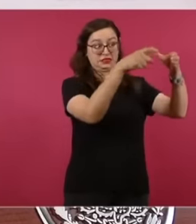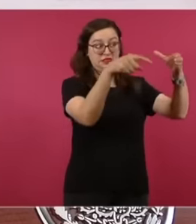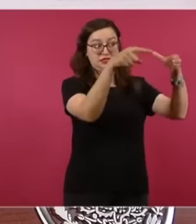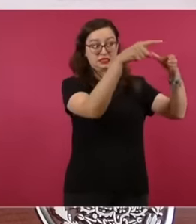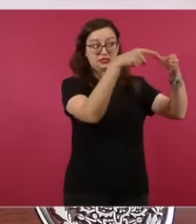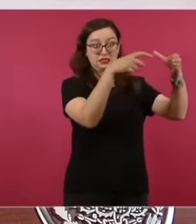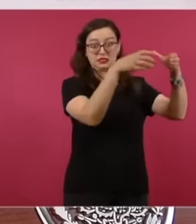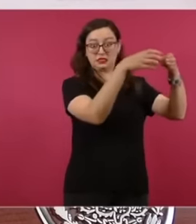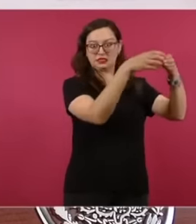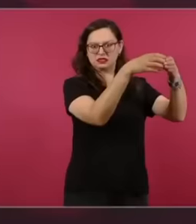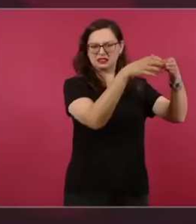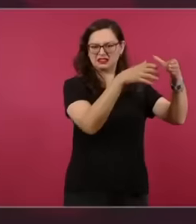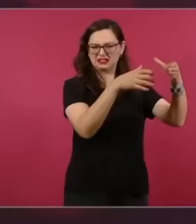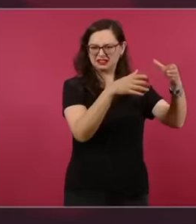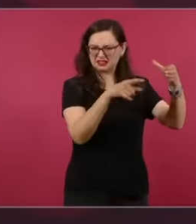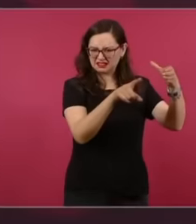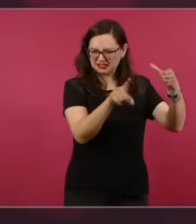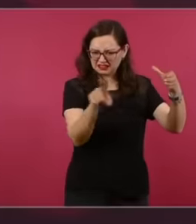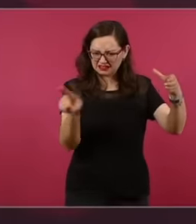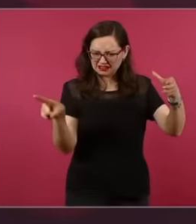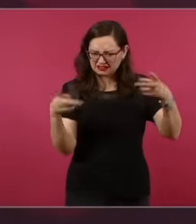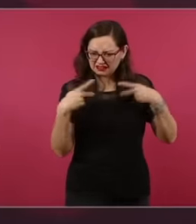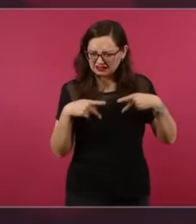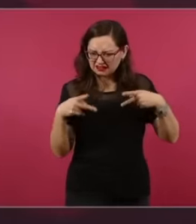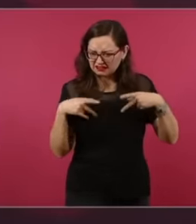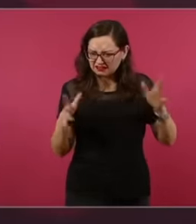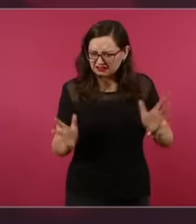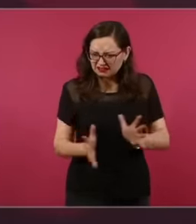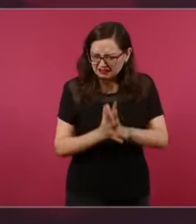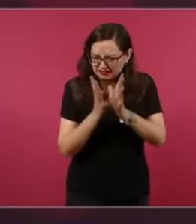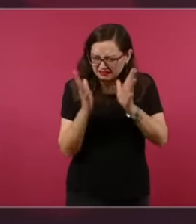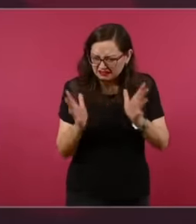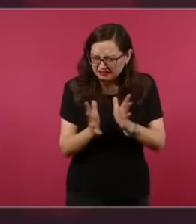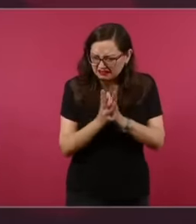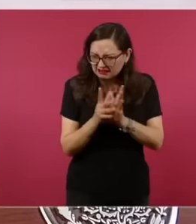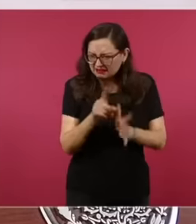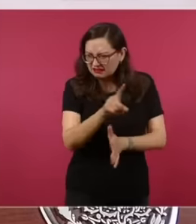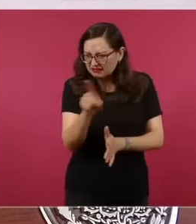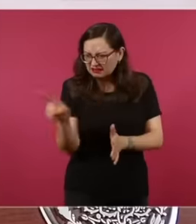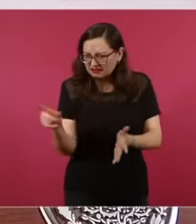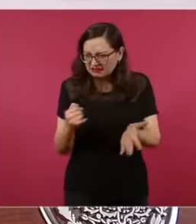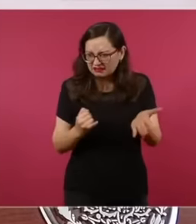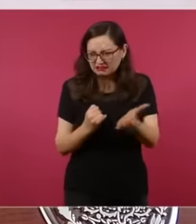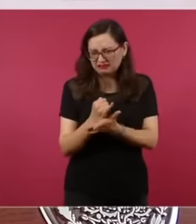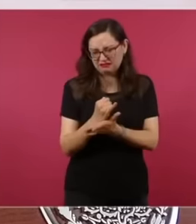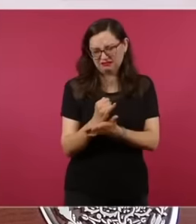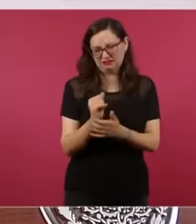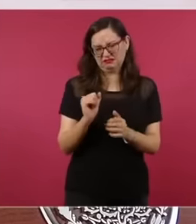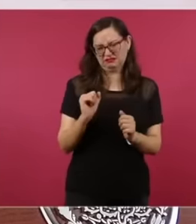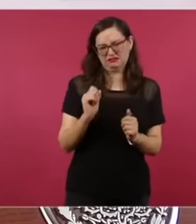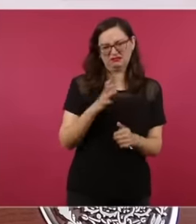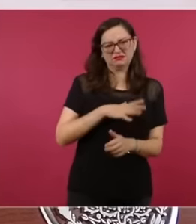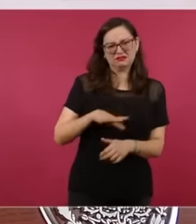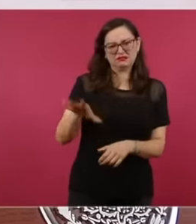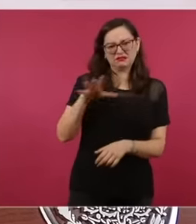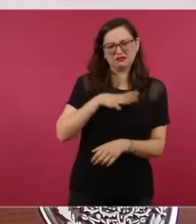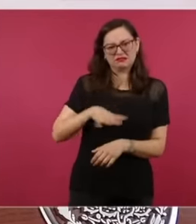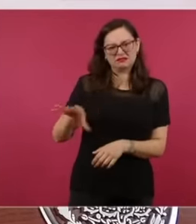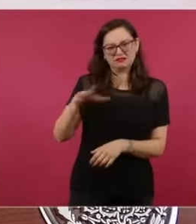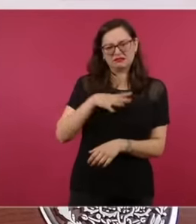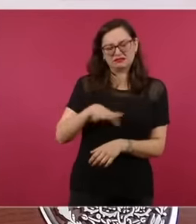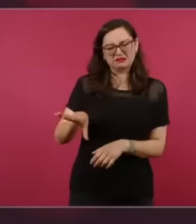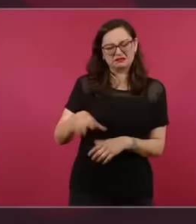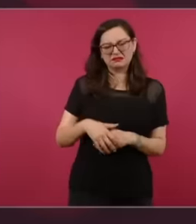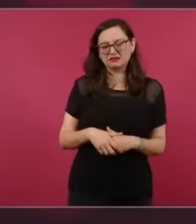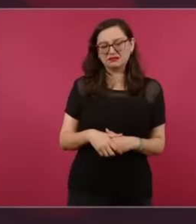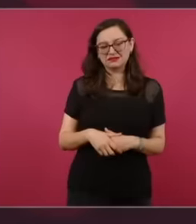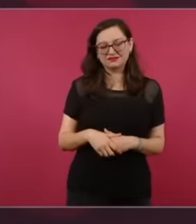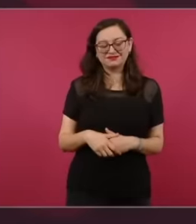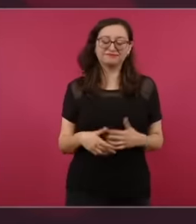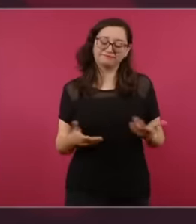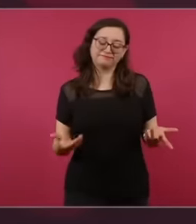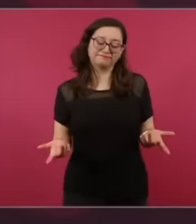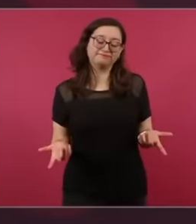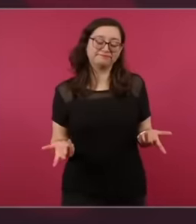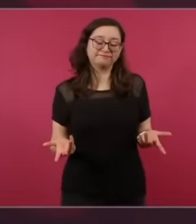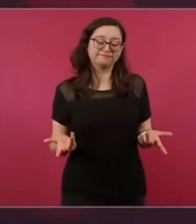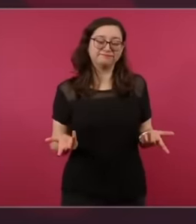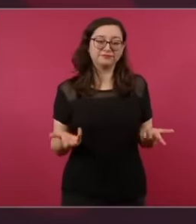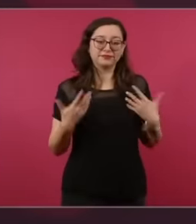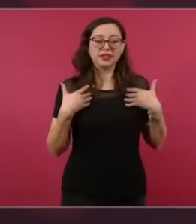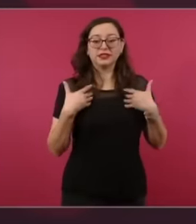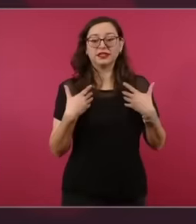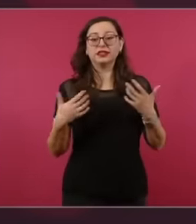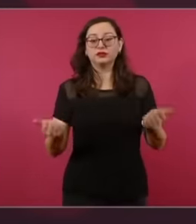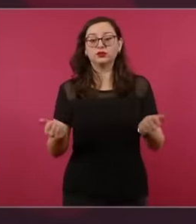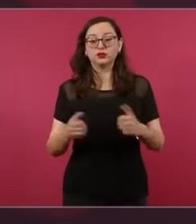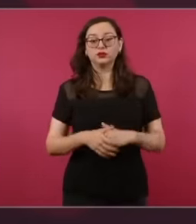unions for example those